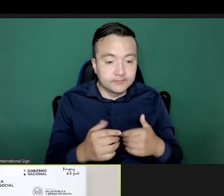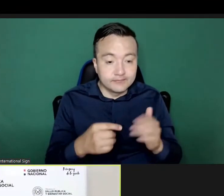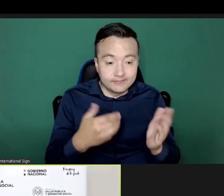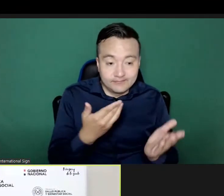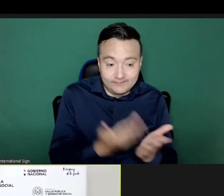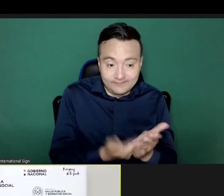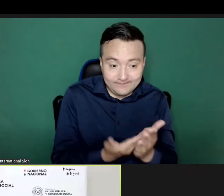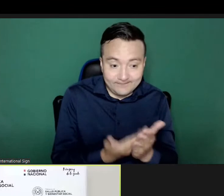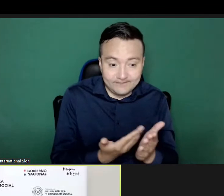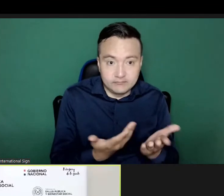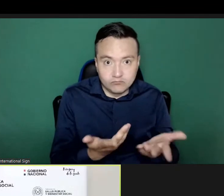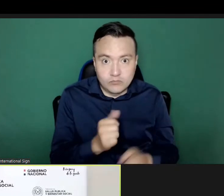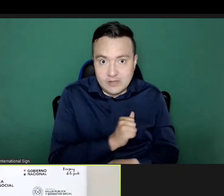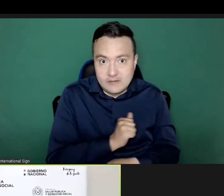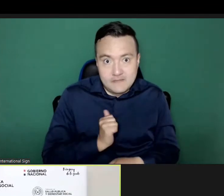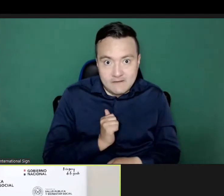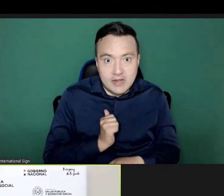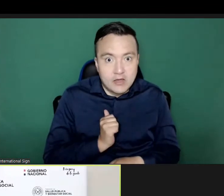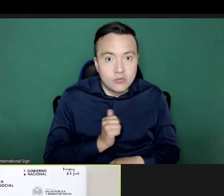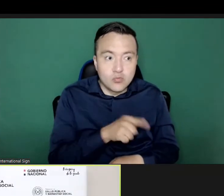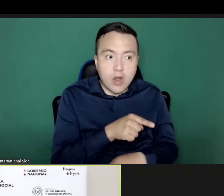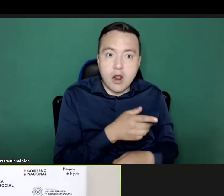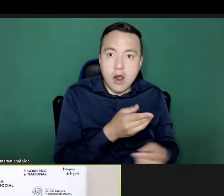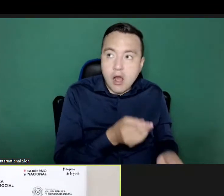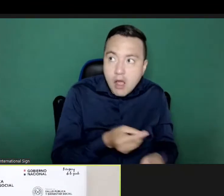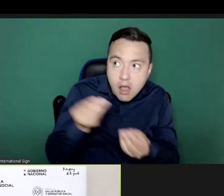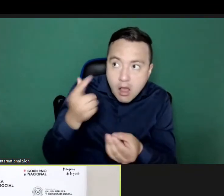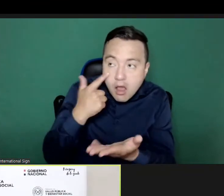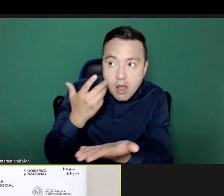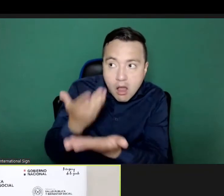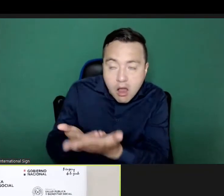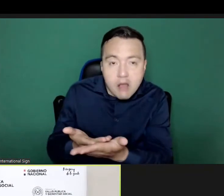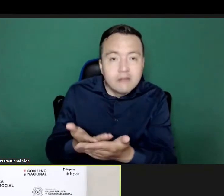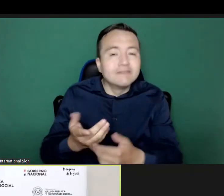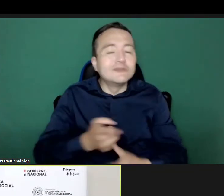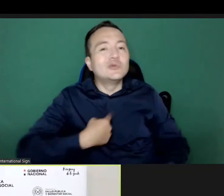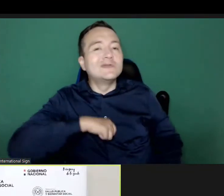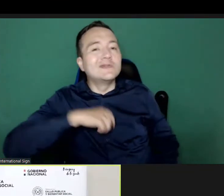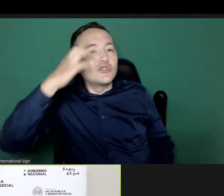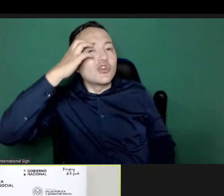the private sector is not really offering